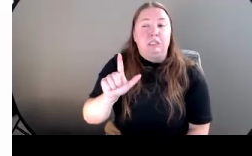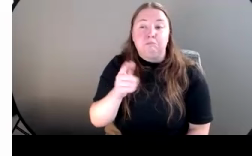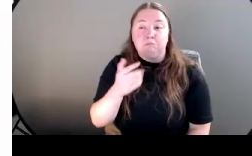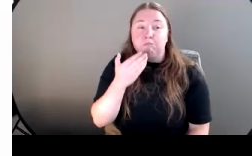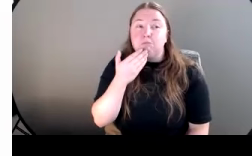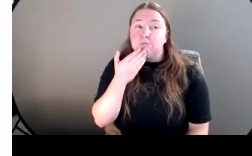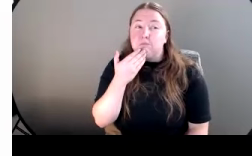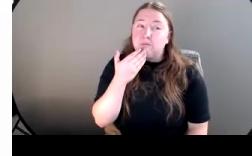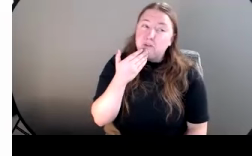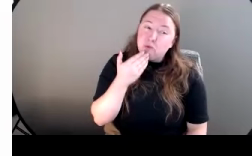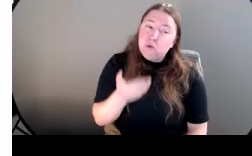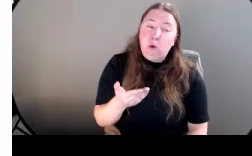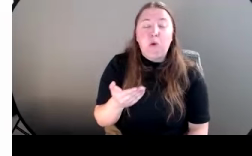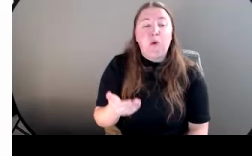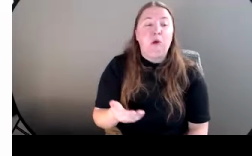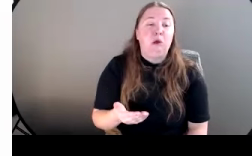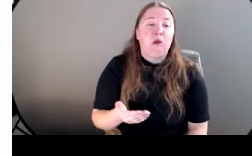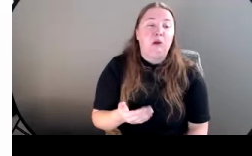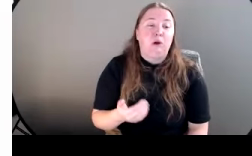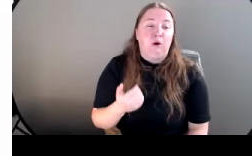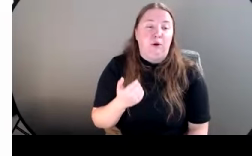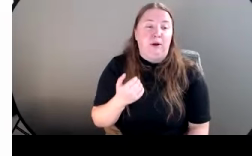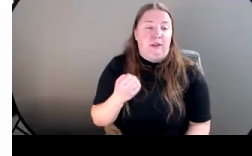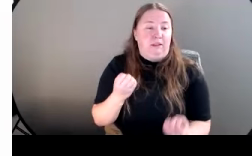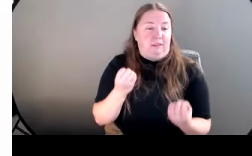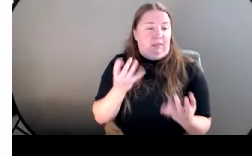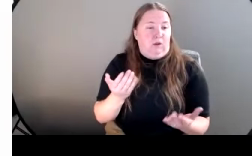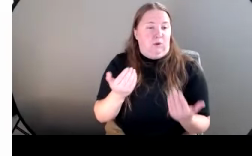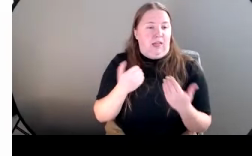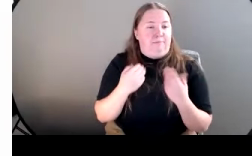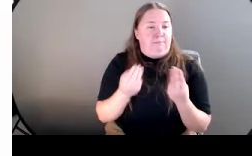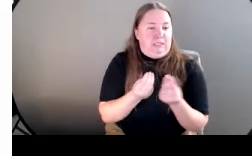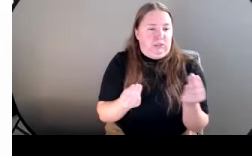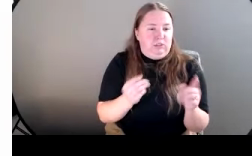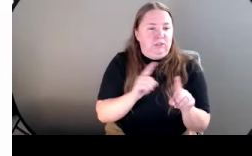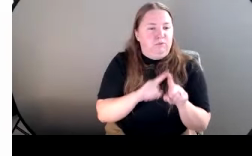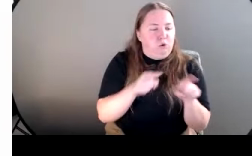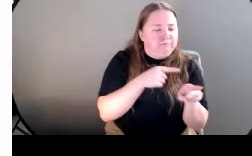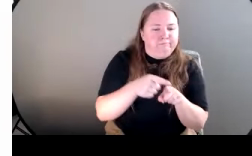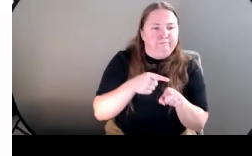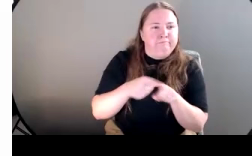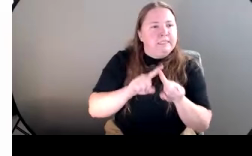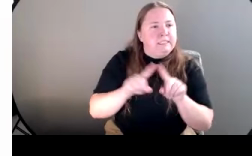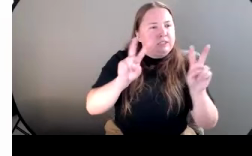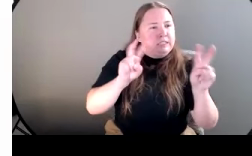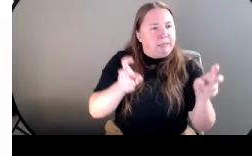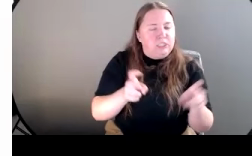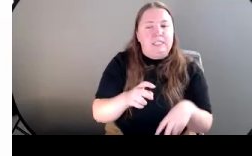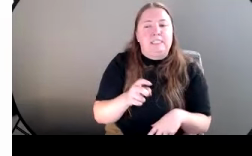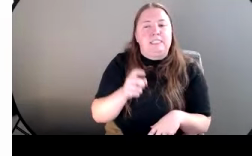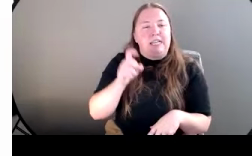A lot of these will have materials in various subject areas. So you might need to do a little searching,